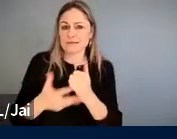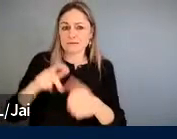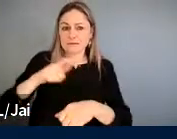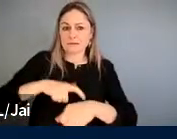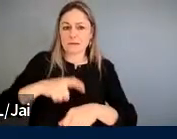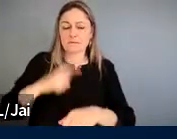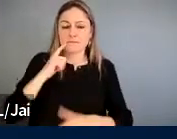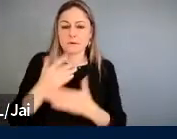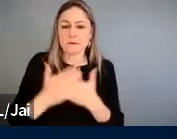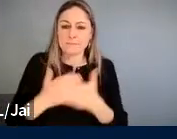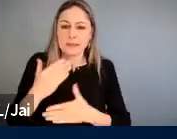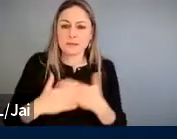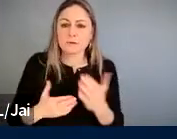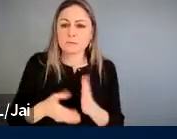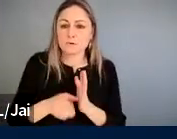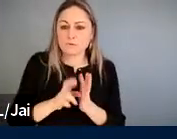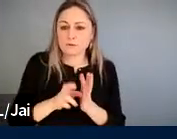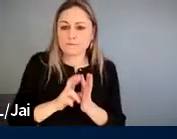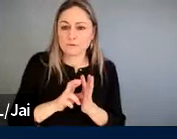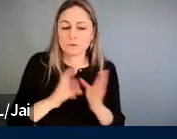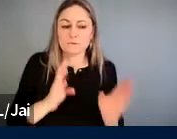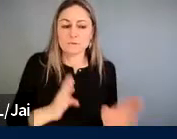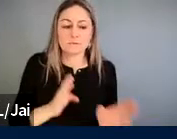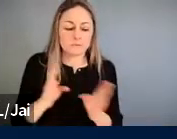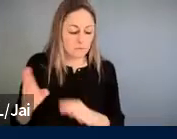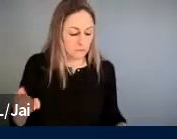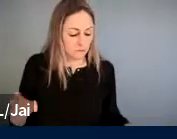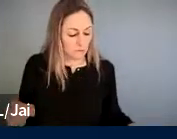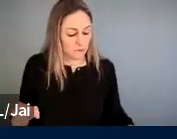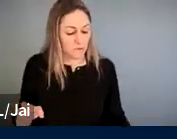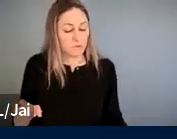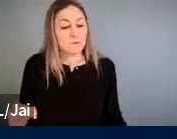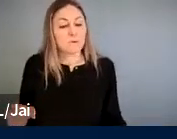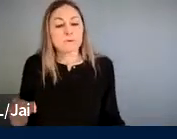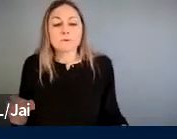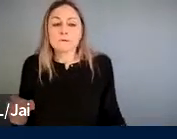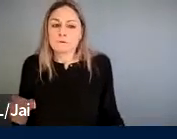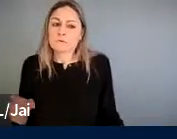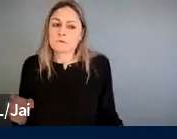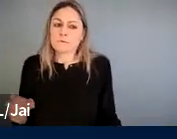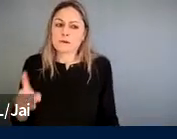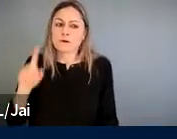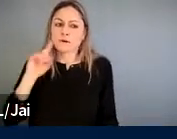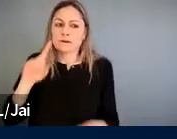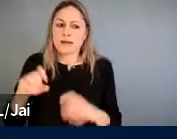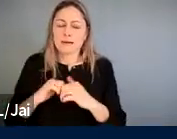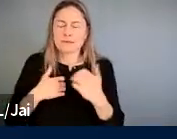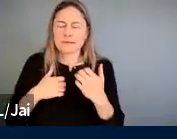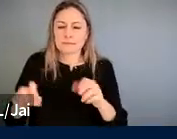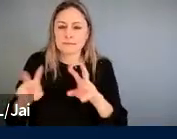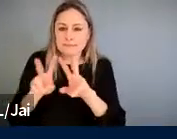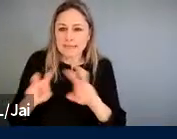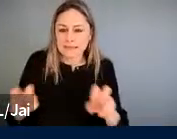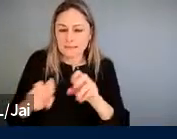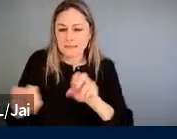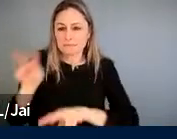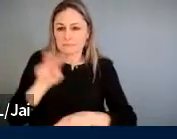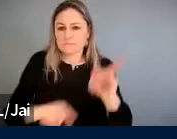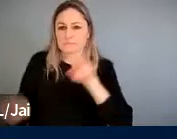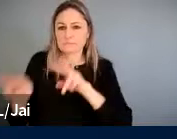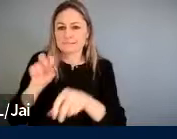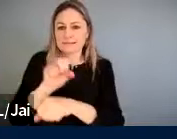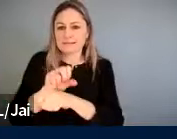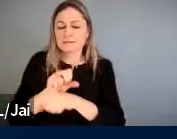reviews. We also herd how this is supportive analyzing and monitoring tasks using data analysis